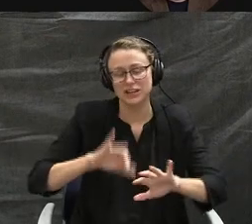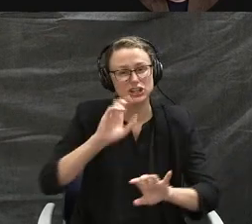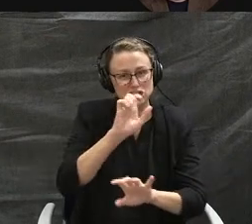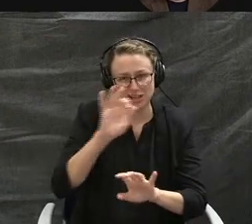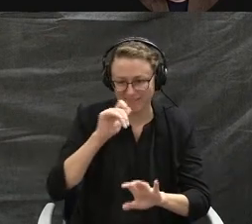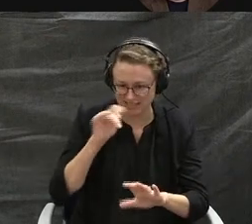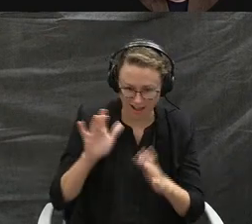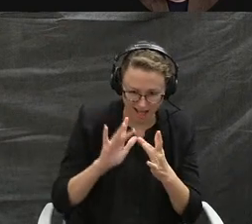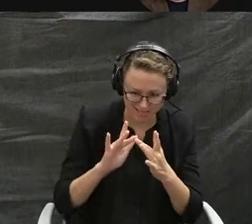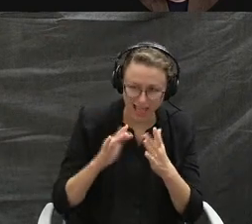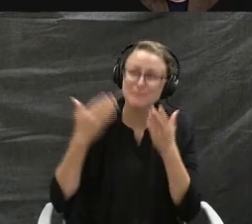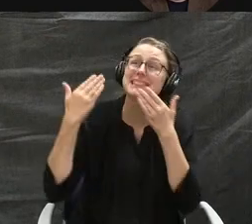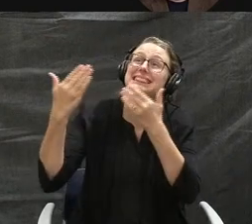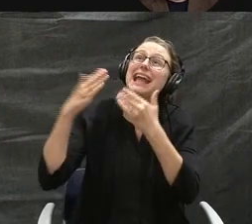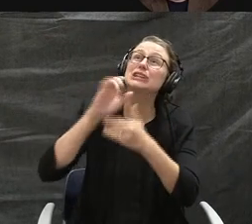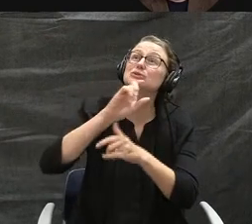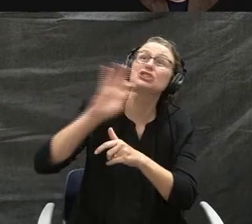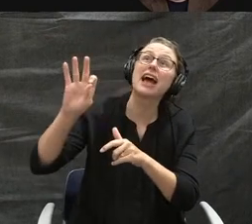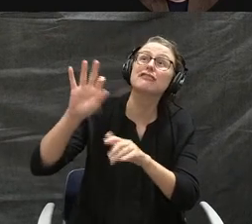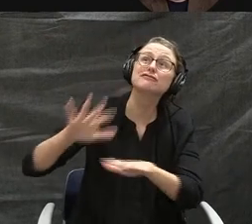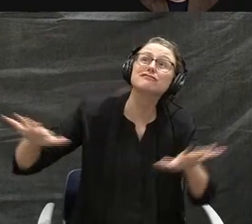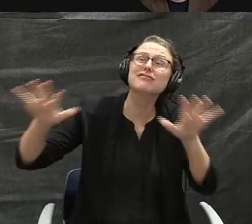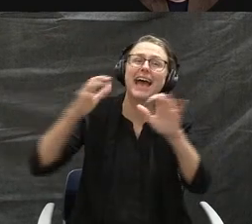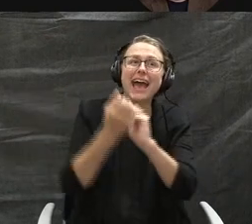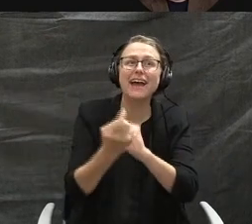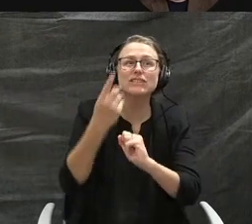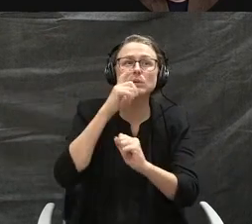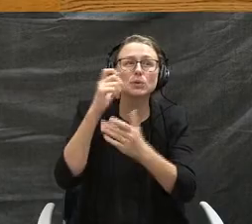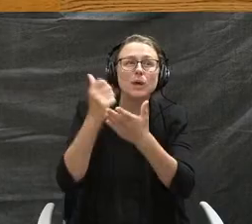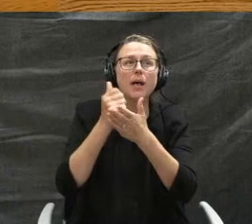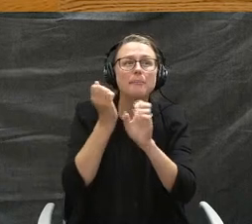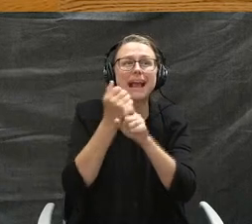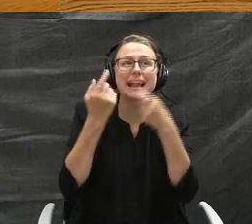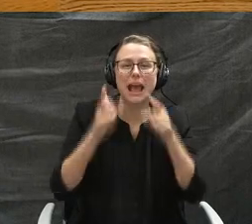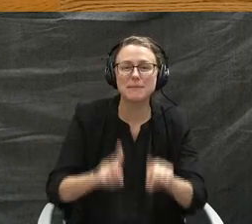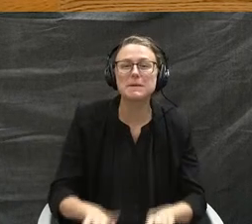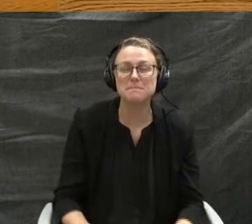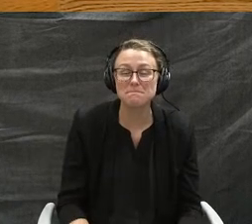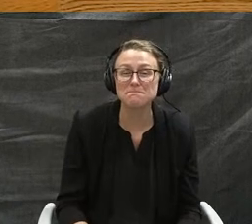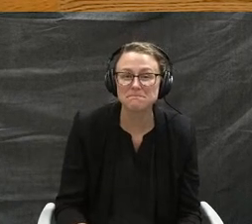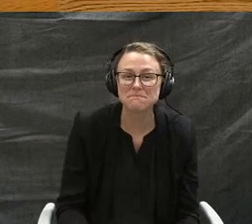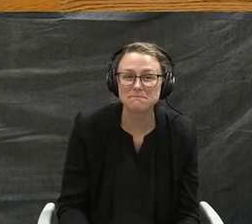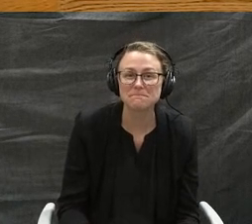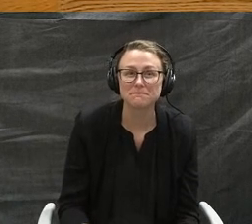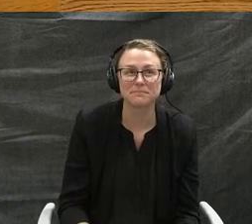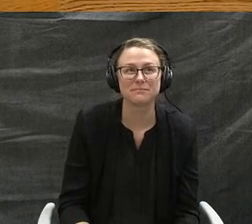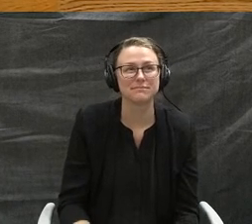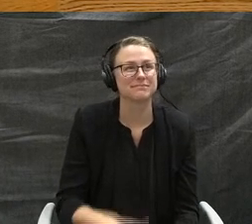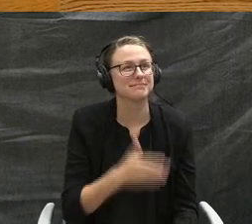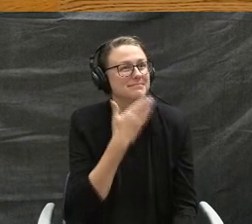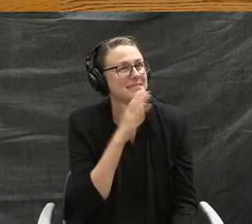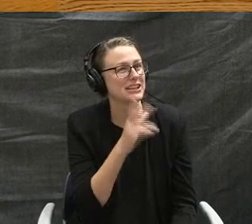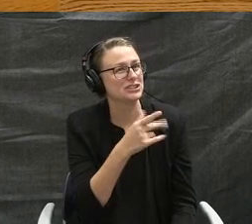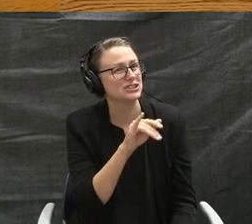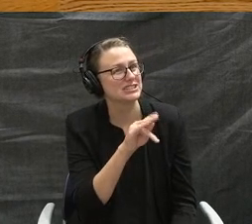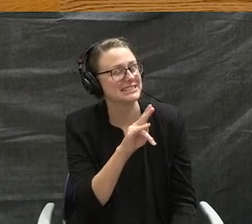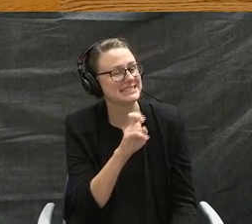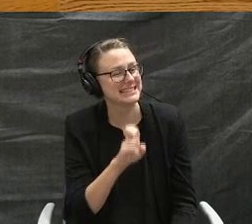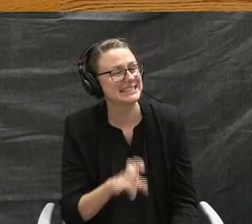online, thank you Jeff and everybody else who help make that happen. Thanks Christine, that was that was the announcement that I